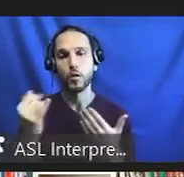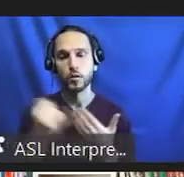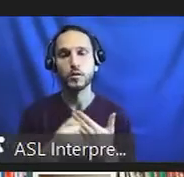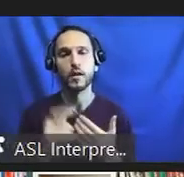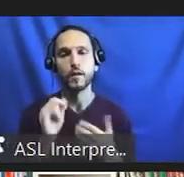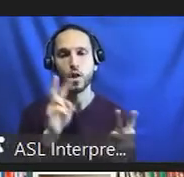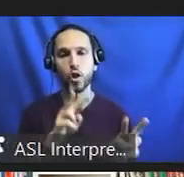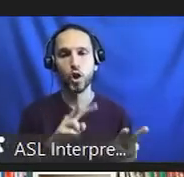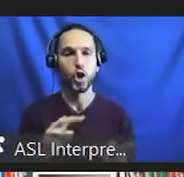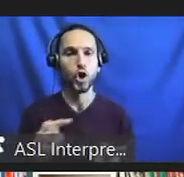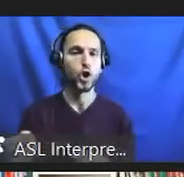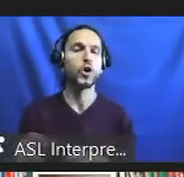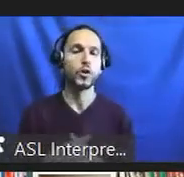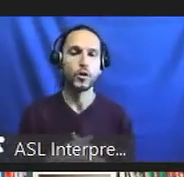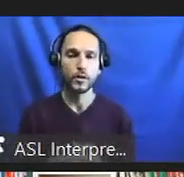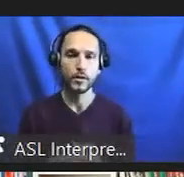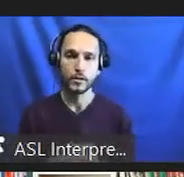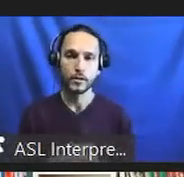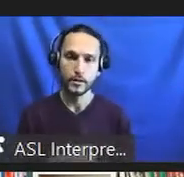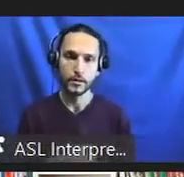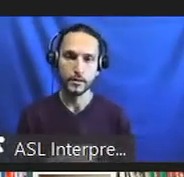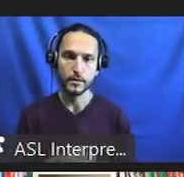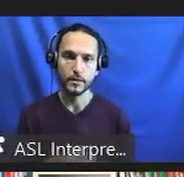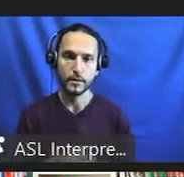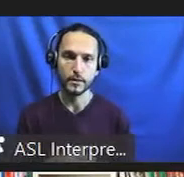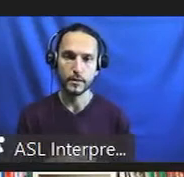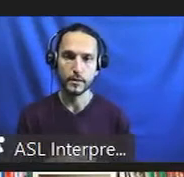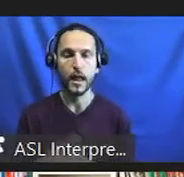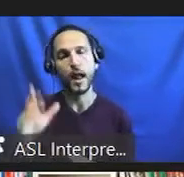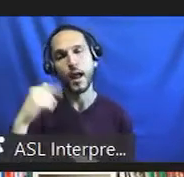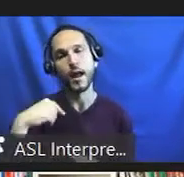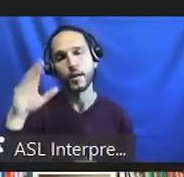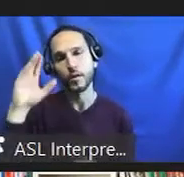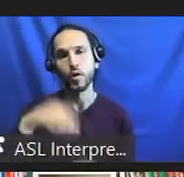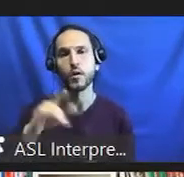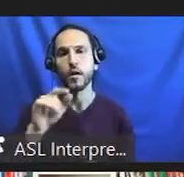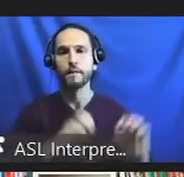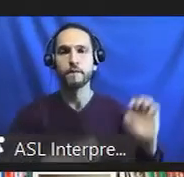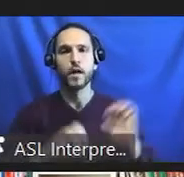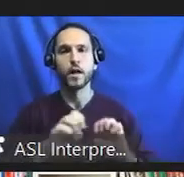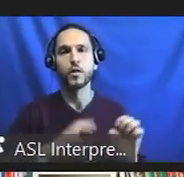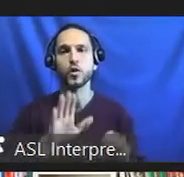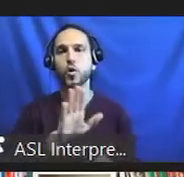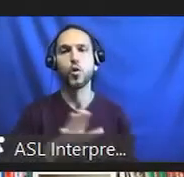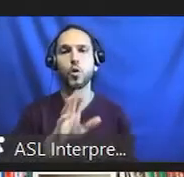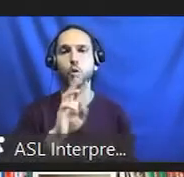But that's what I know of evaluating your website to make sure it's accessible.